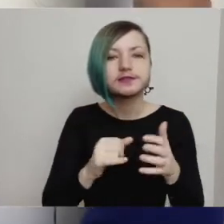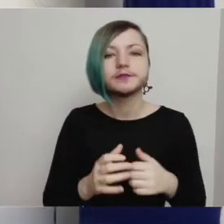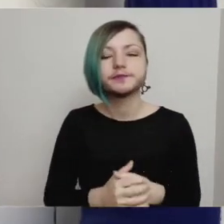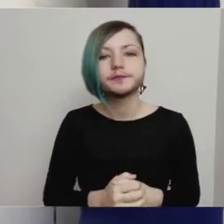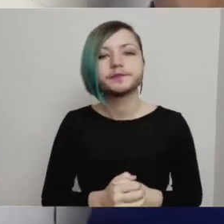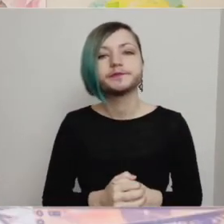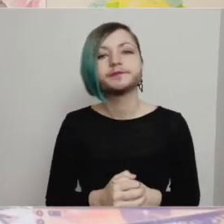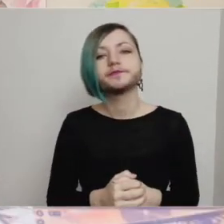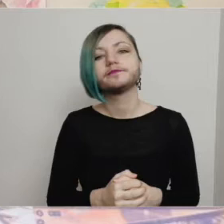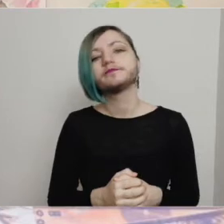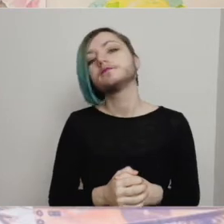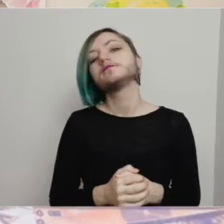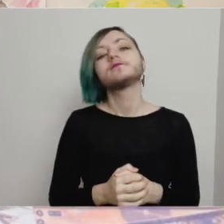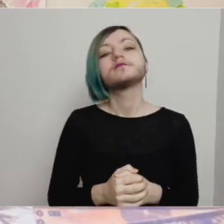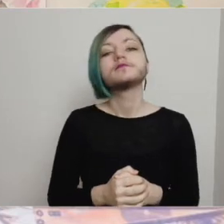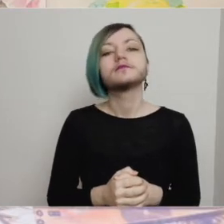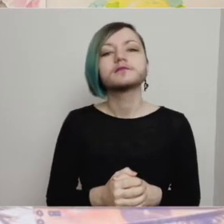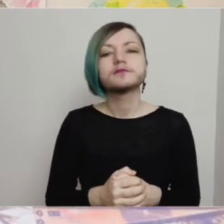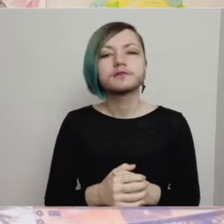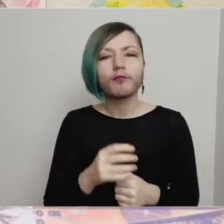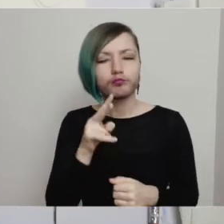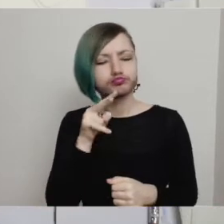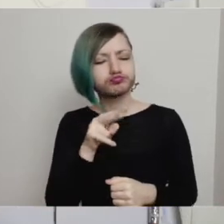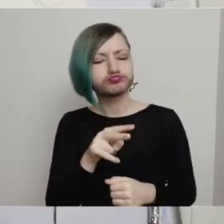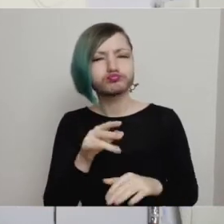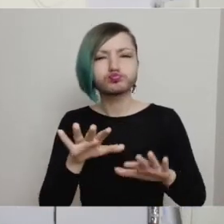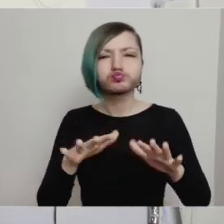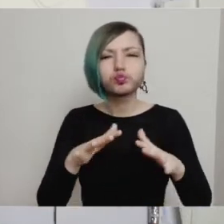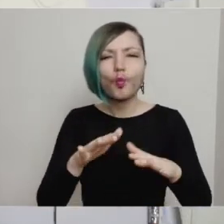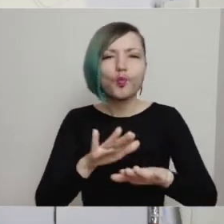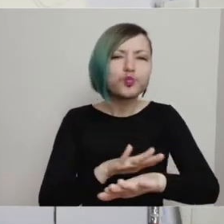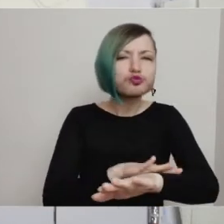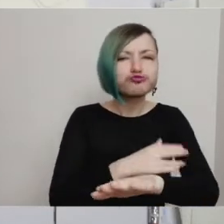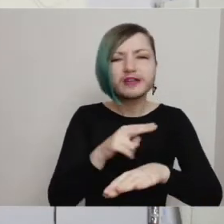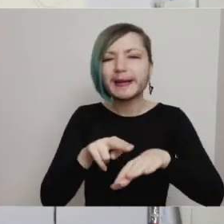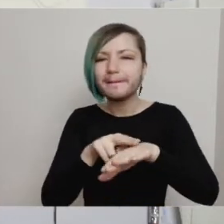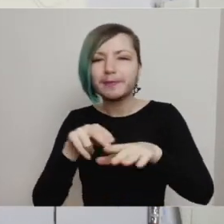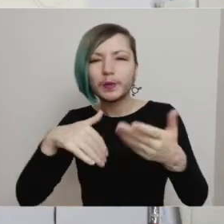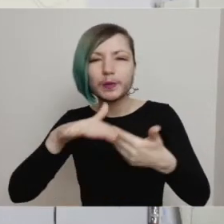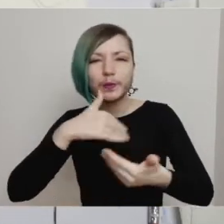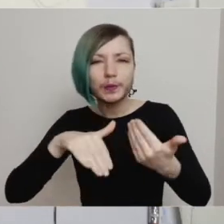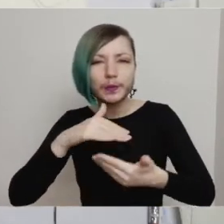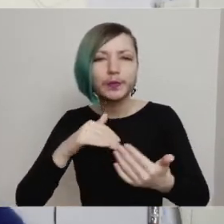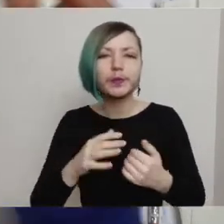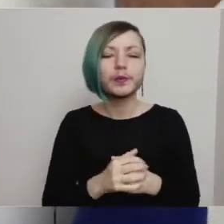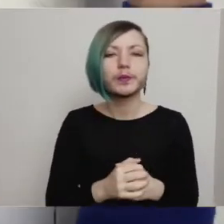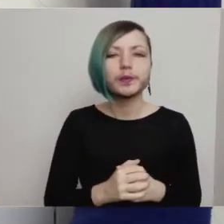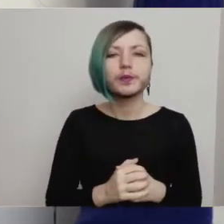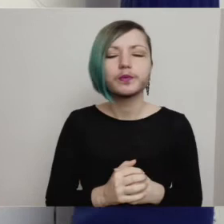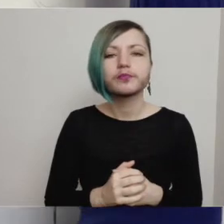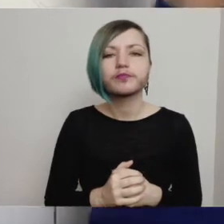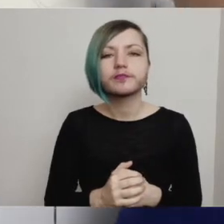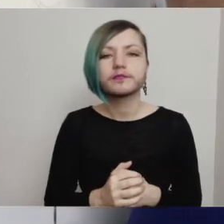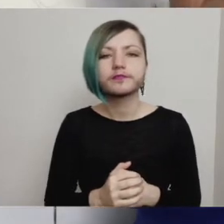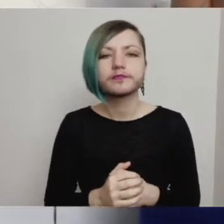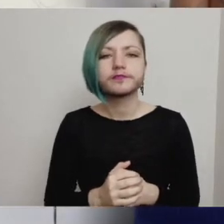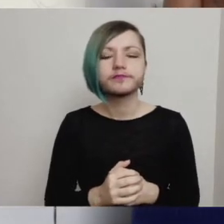So it's actually quite a greeny blue so i'm going to start quite a greeny color